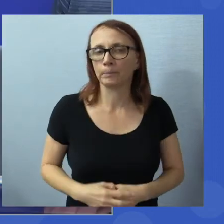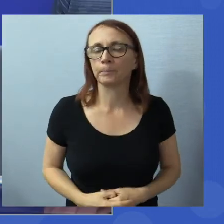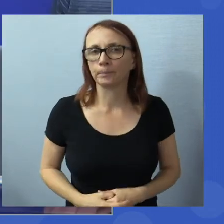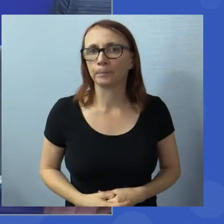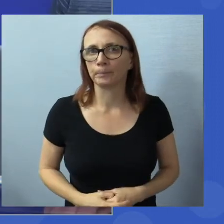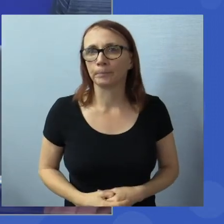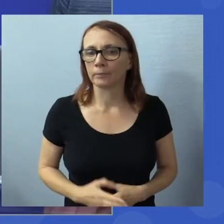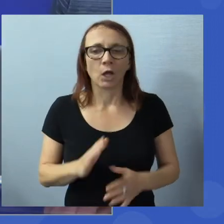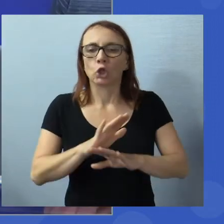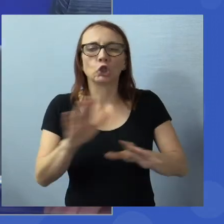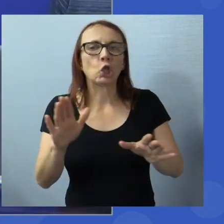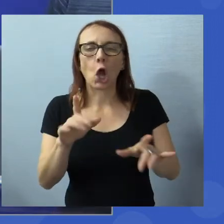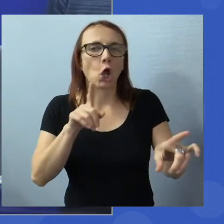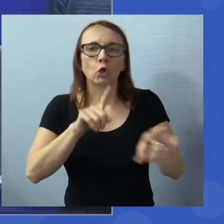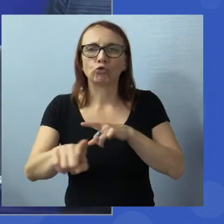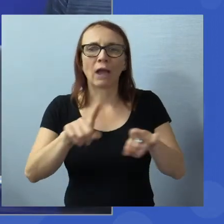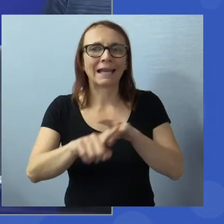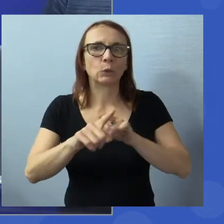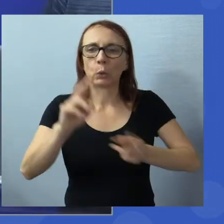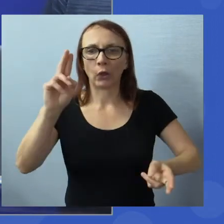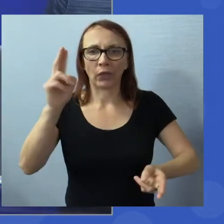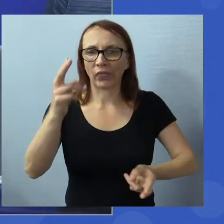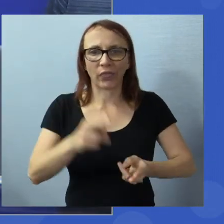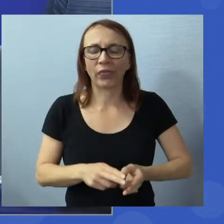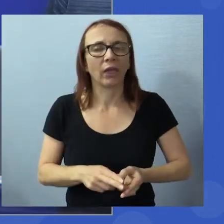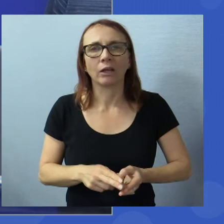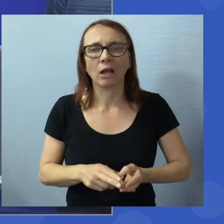this is not about excluding things it's just about givers giving us a measure of